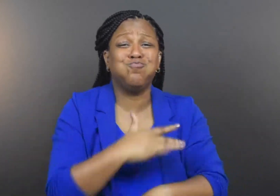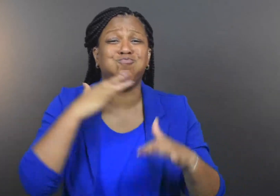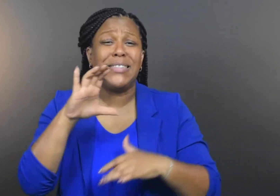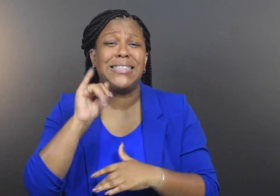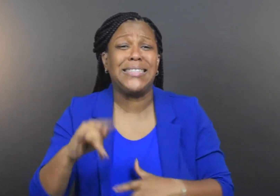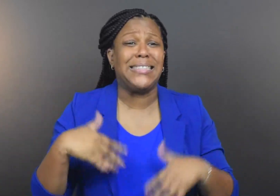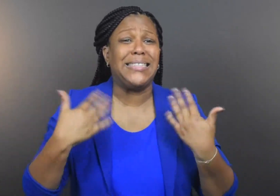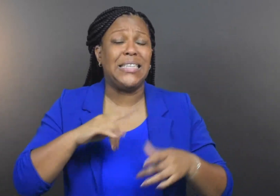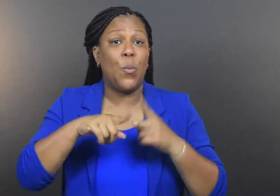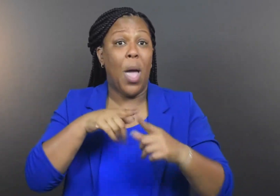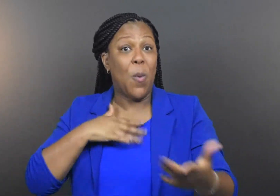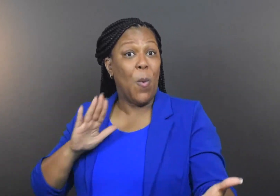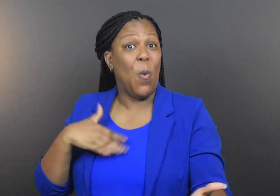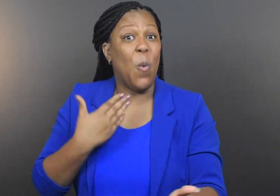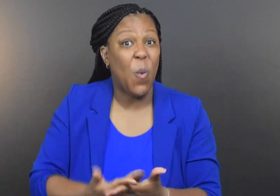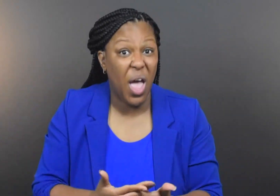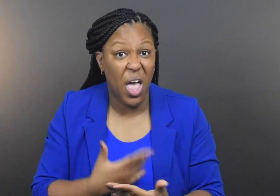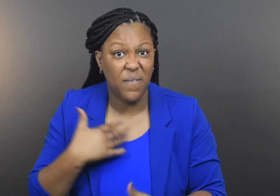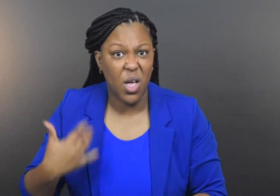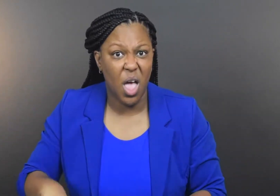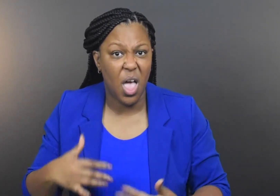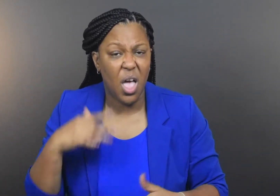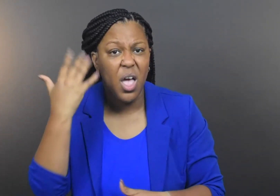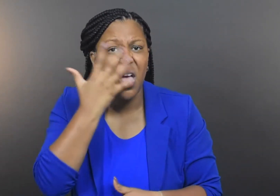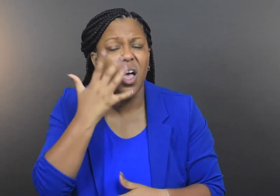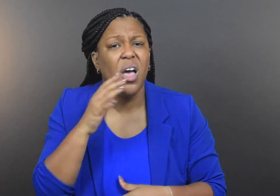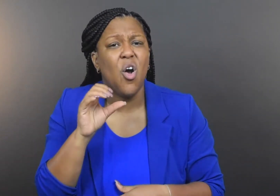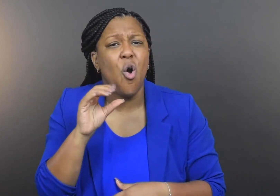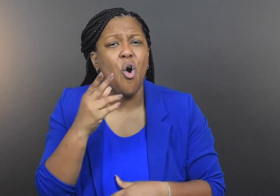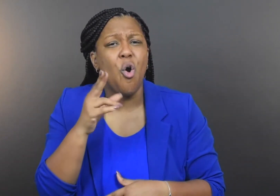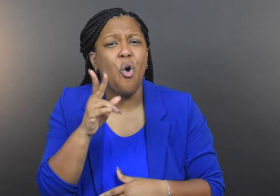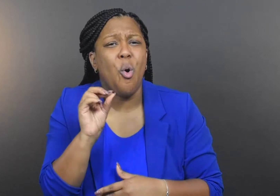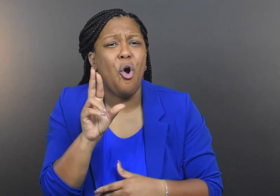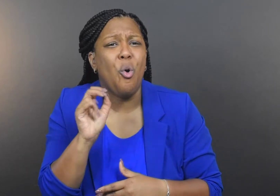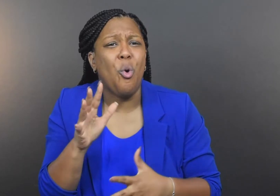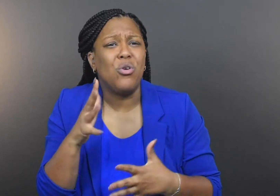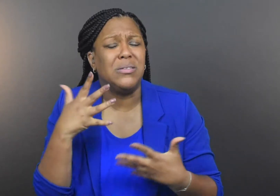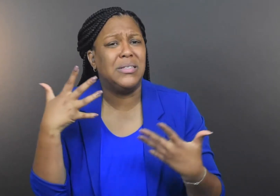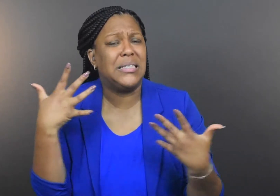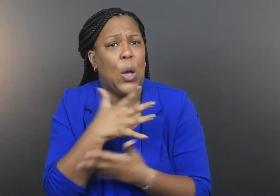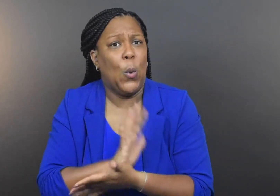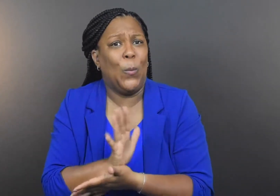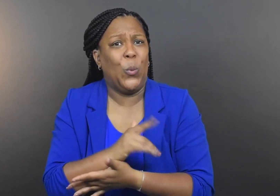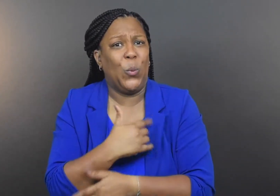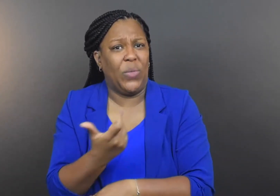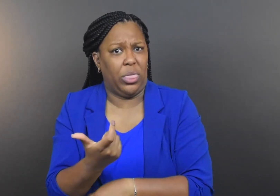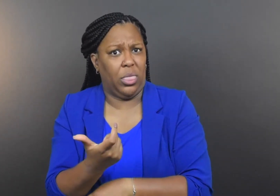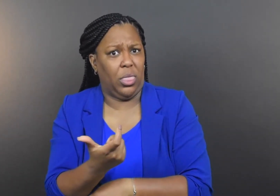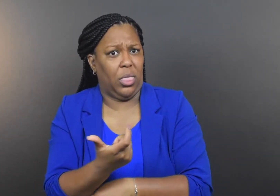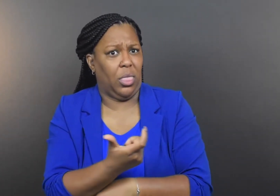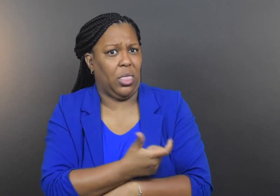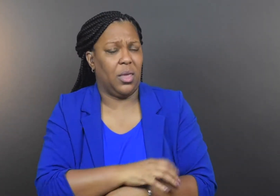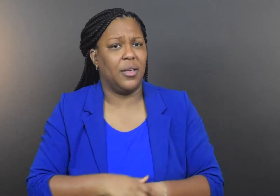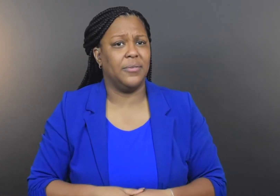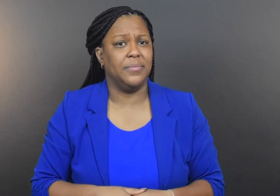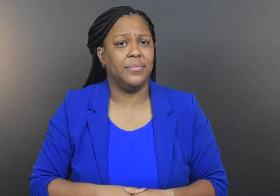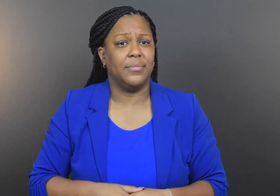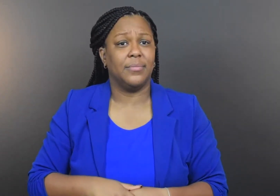“It’s usually such a lively city. When we arrived, it looked like a surreal horror movie,” Anne says.